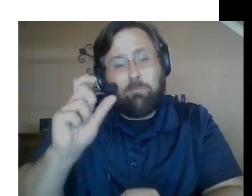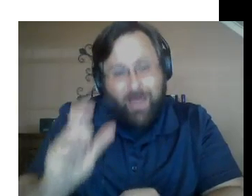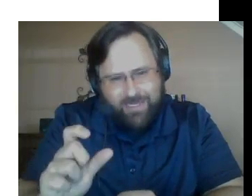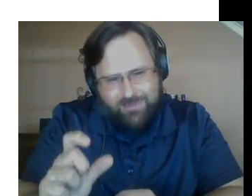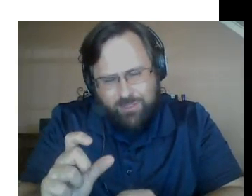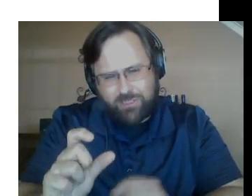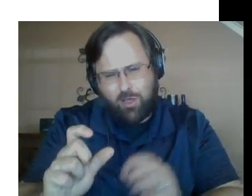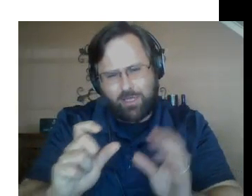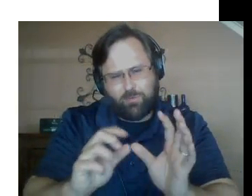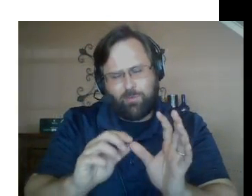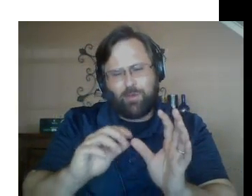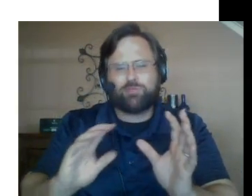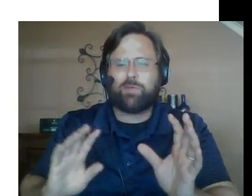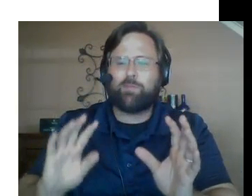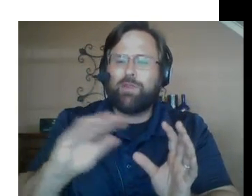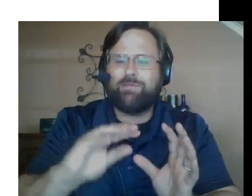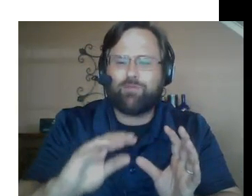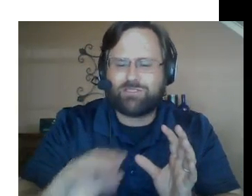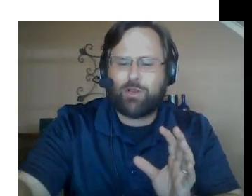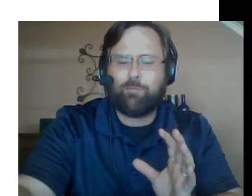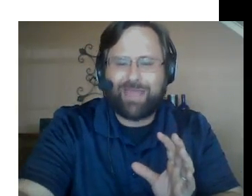money is what she lost what we want to do is we want to put information behind